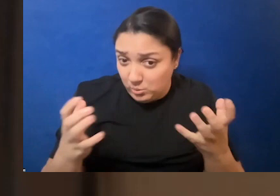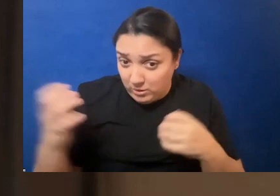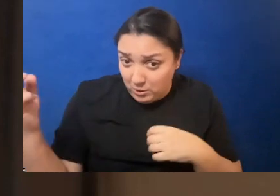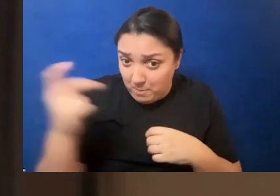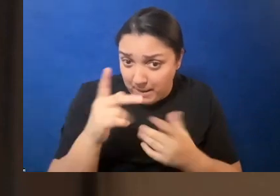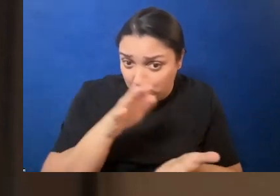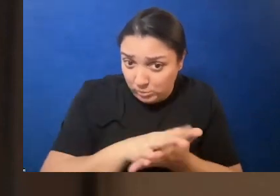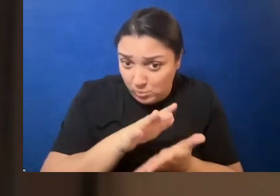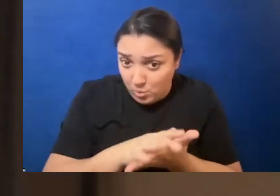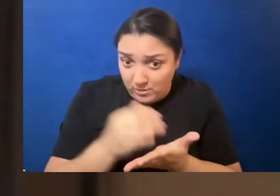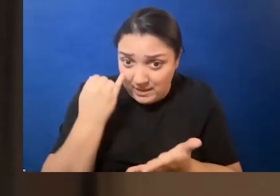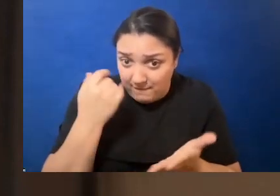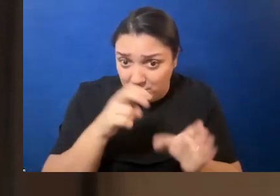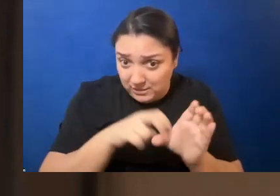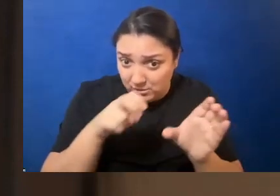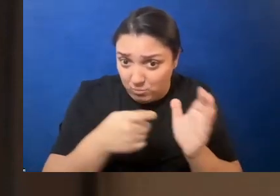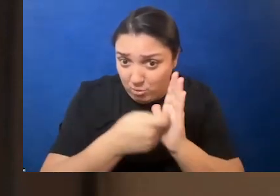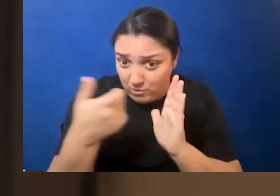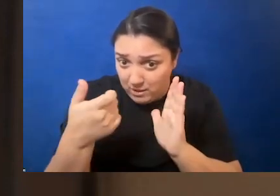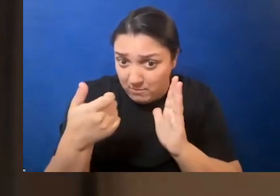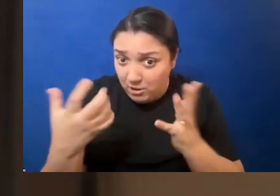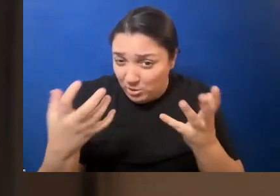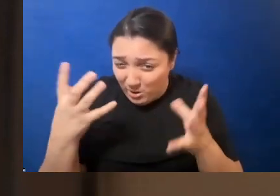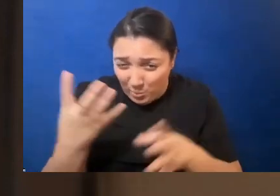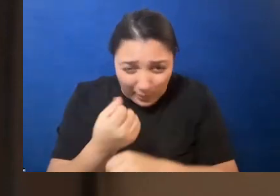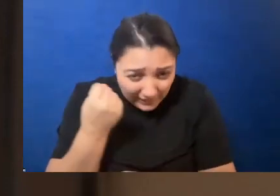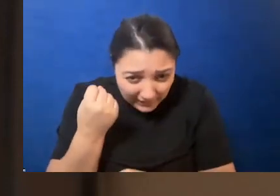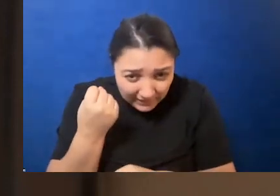ACCOMPLISH. WERE YOU TRYING TO GET THEM TO RETURN TO THE SCHOOL OR WIN?